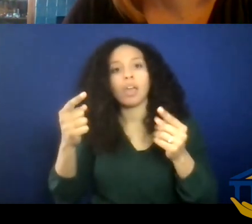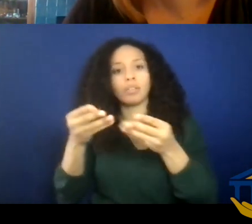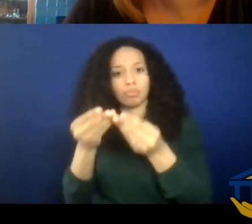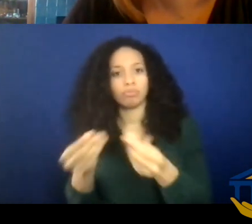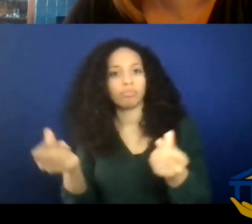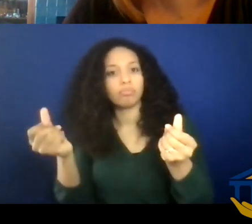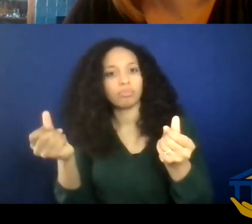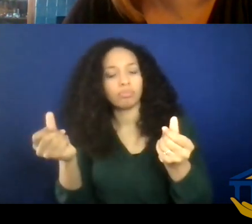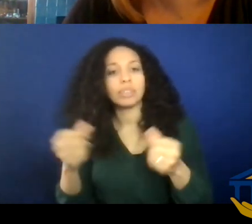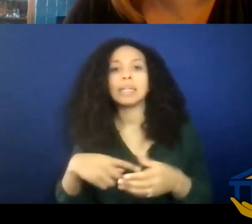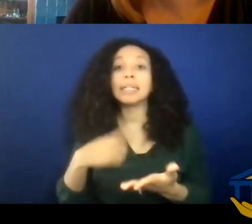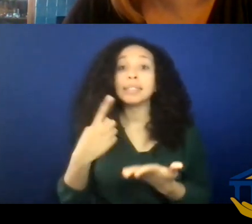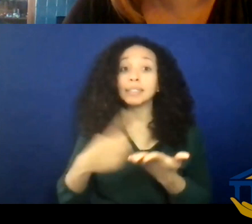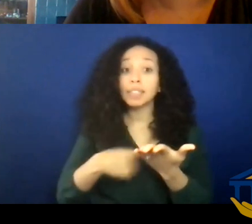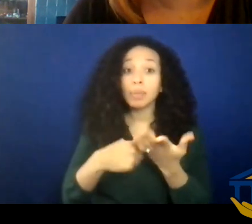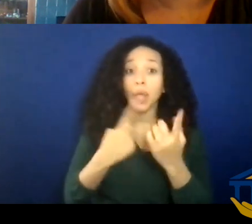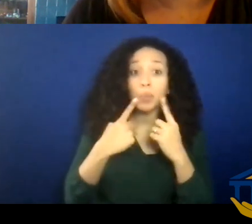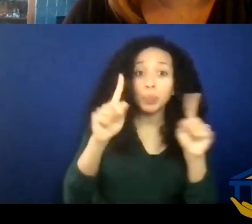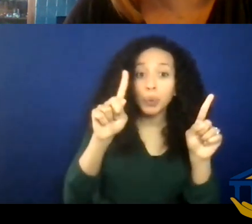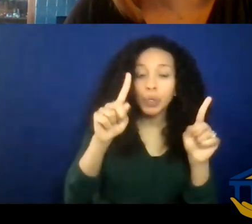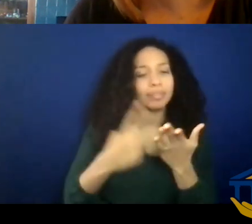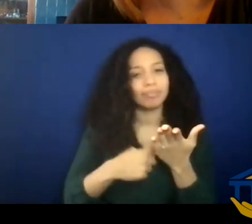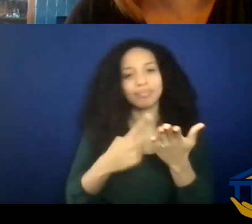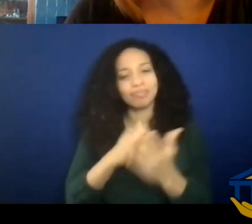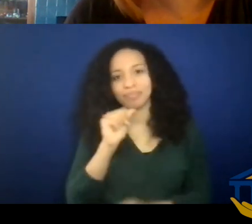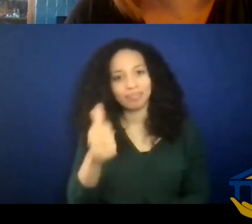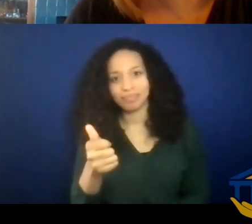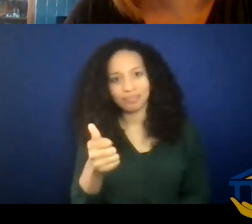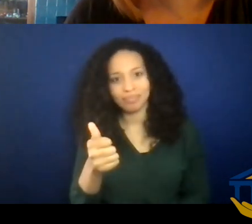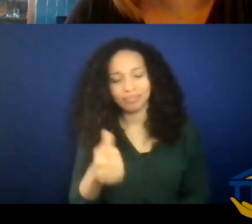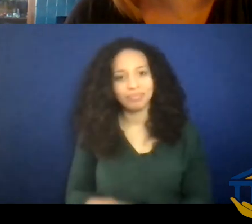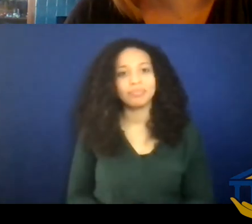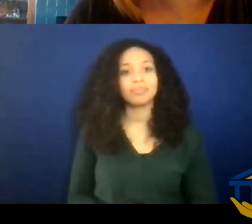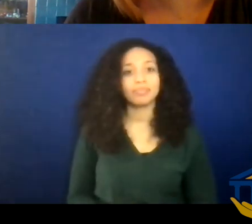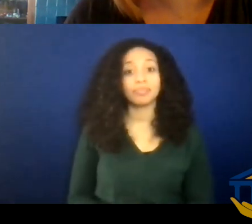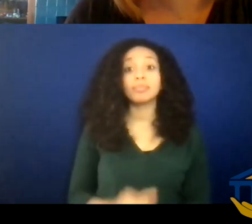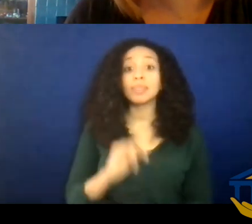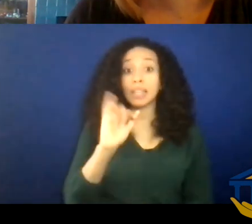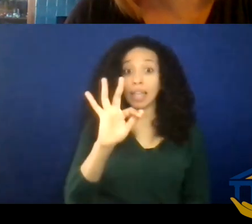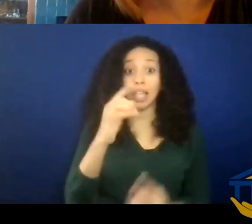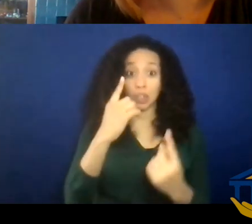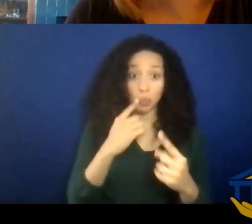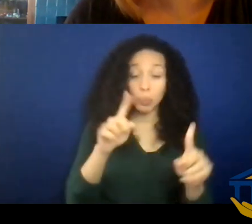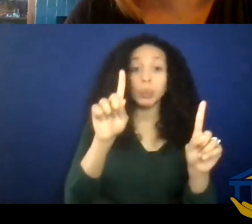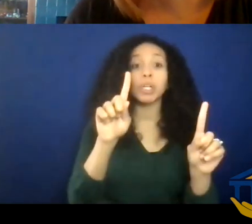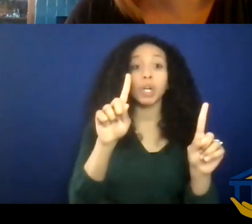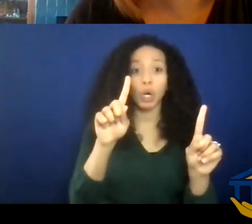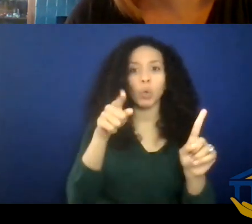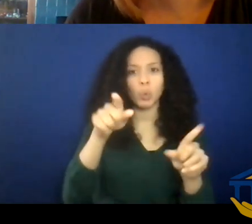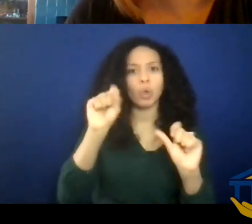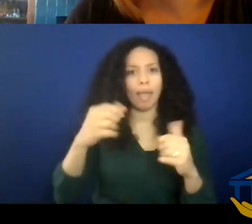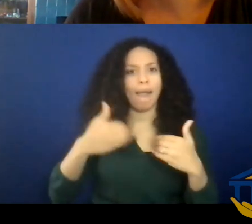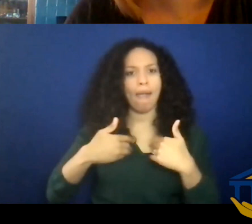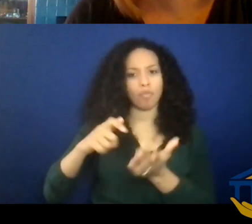Sometimes it doesn't. If it does work, you can enter a written agreement with the district, um,